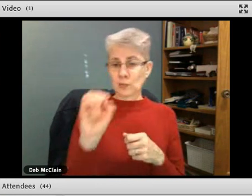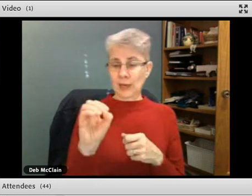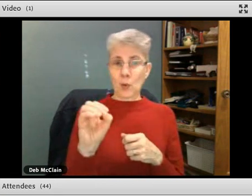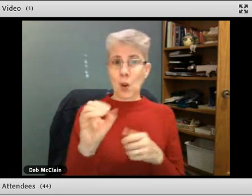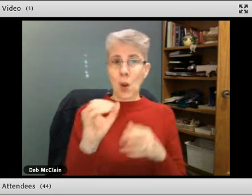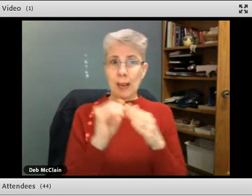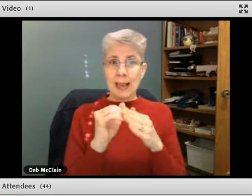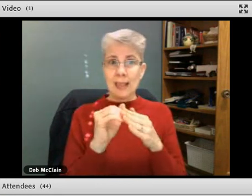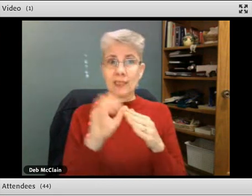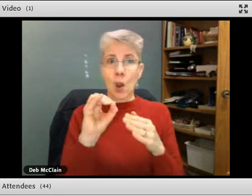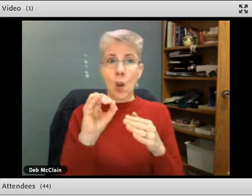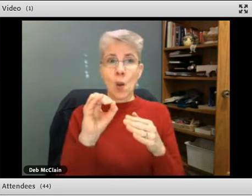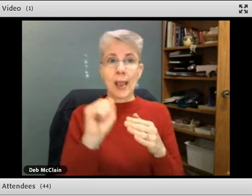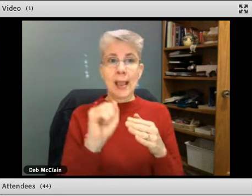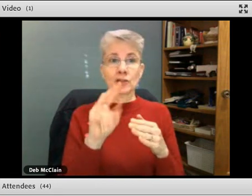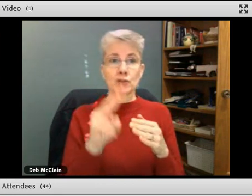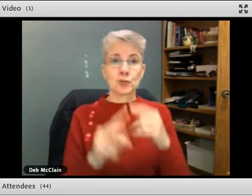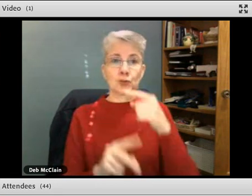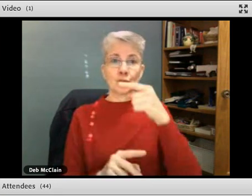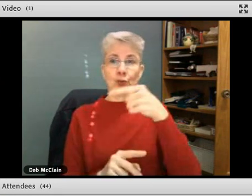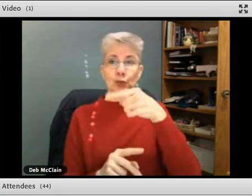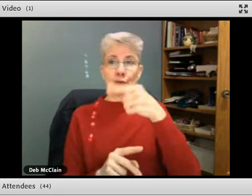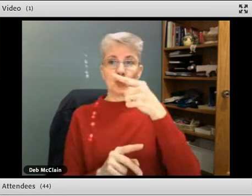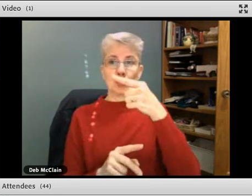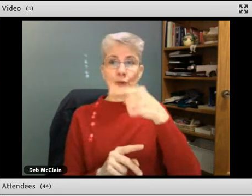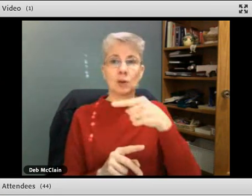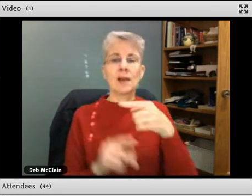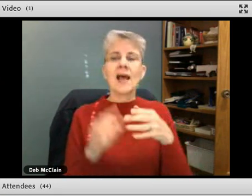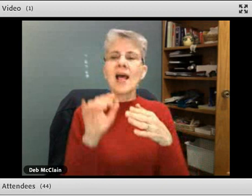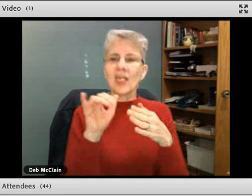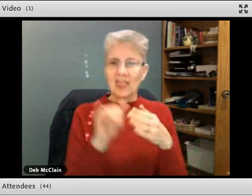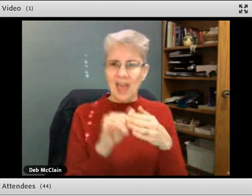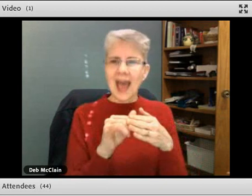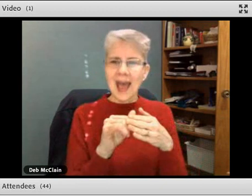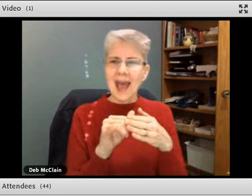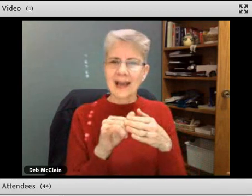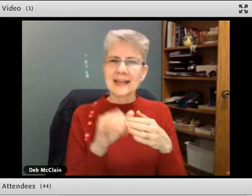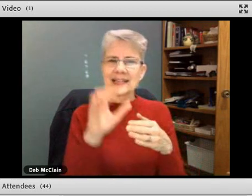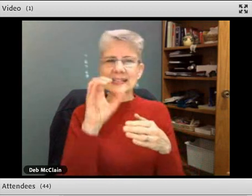the zero in the first indicator there indicates something completely different